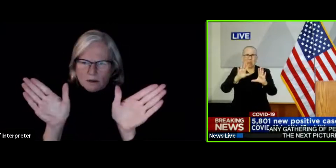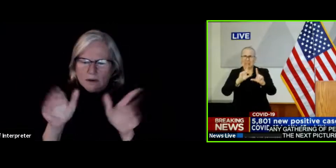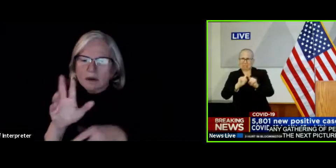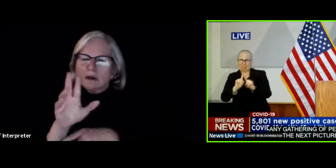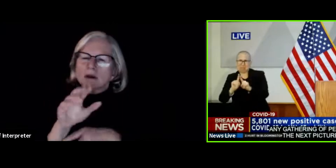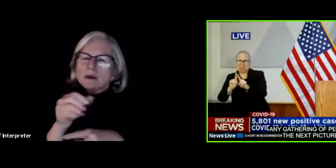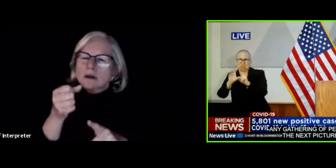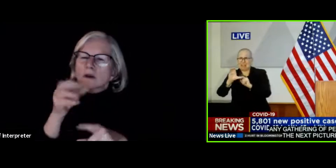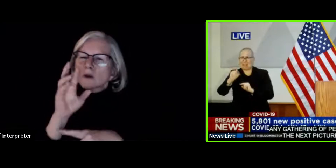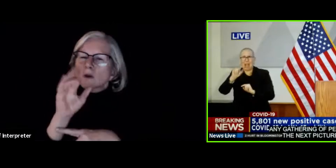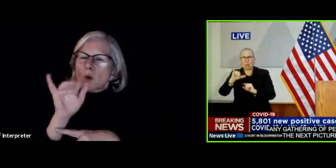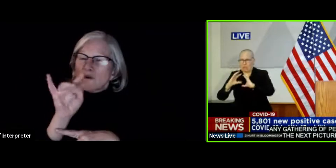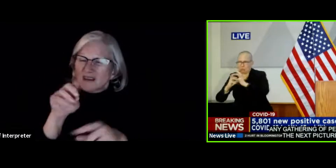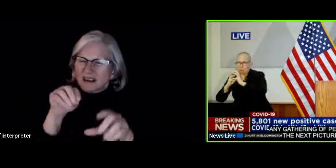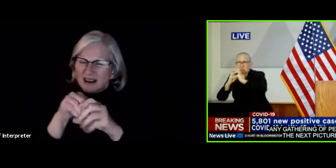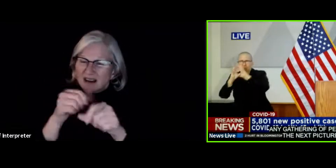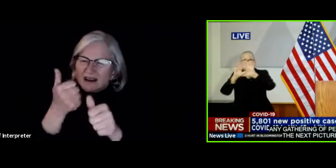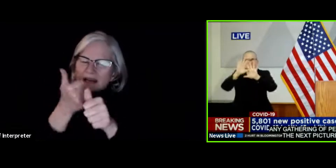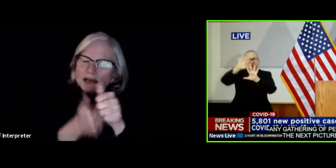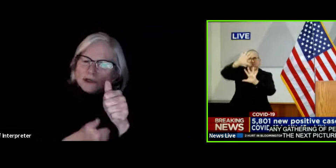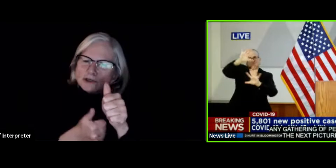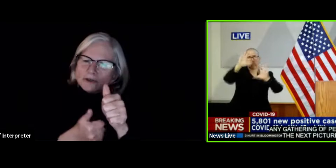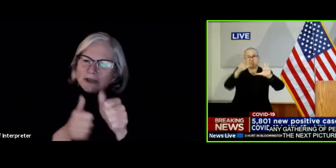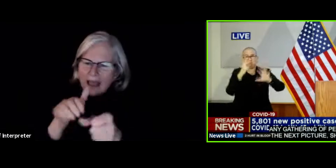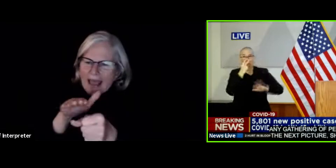AND THIS CLEARLY SHOWS THAT THE VIRUS IS NO LONGER JUST